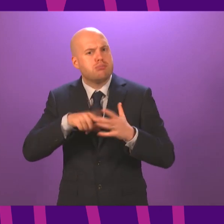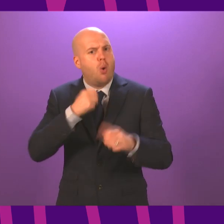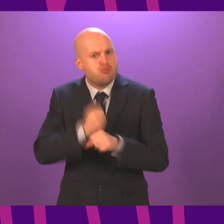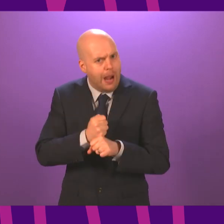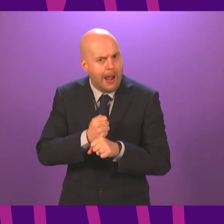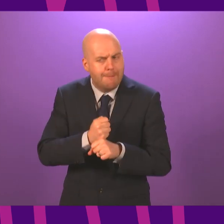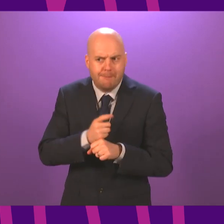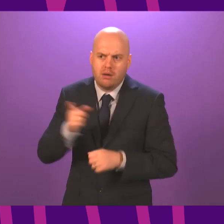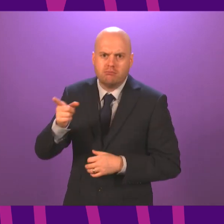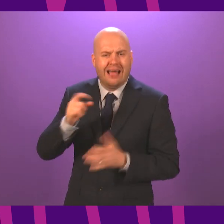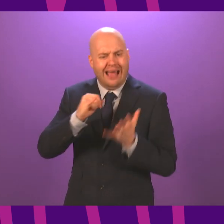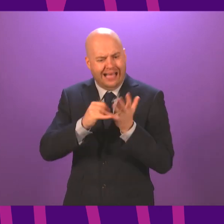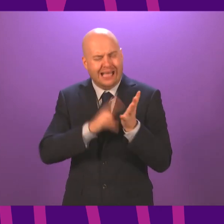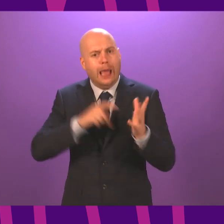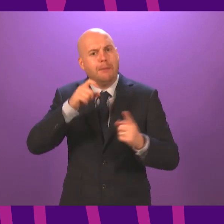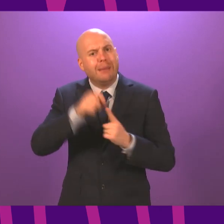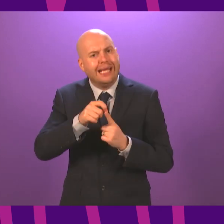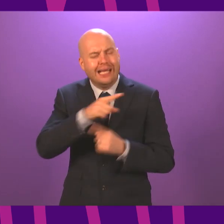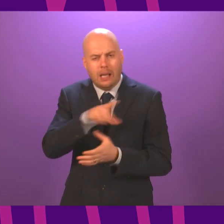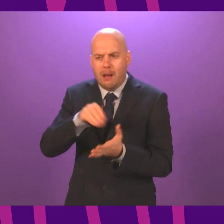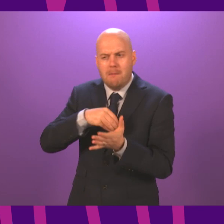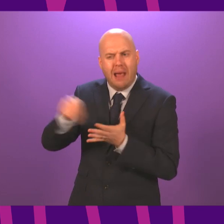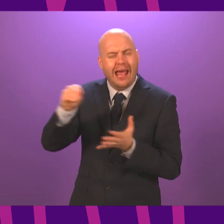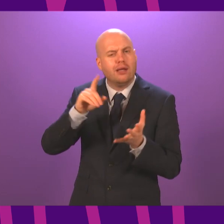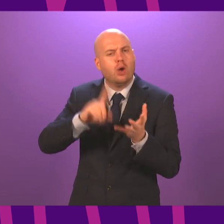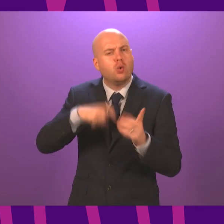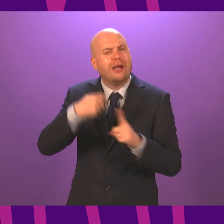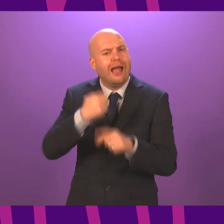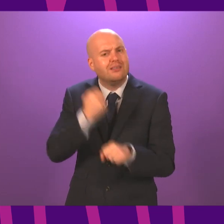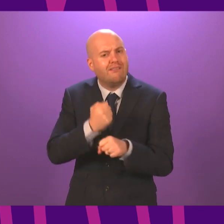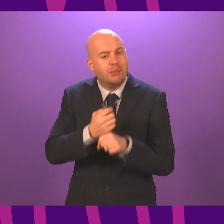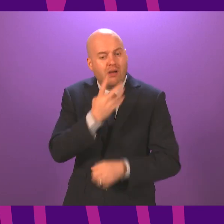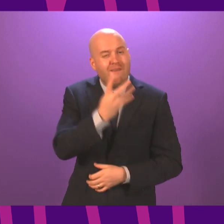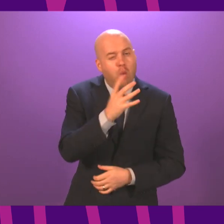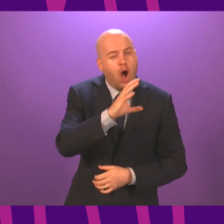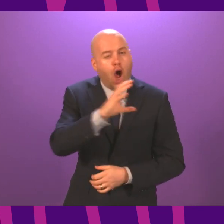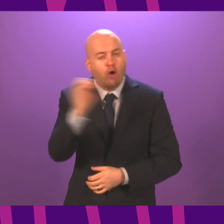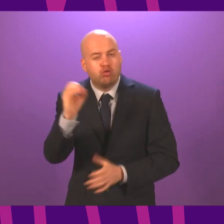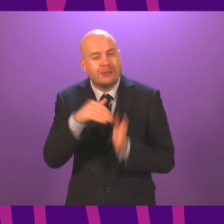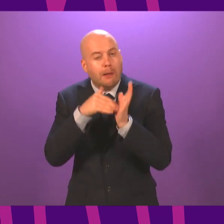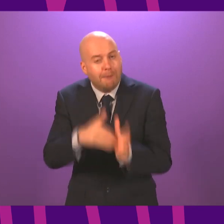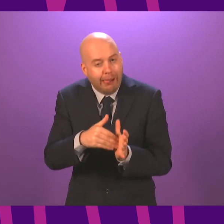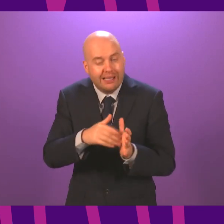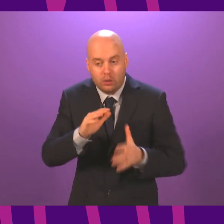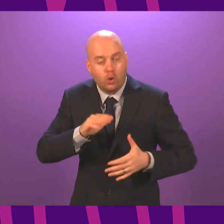is paying the UK Government £400 million to retain delivery elements of the devolved benefits system.